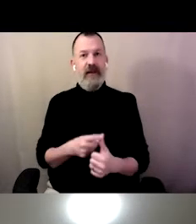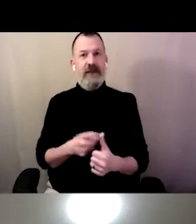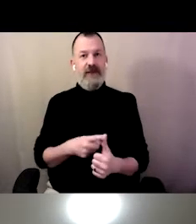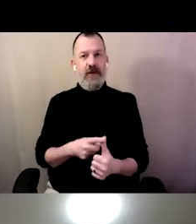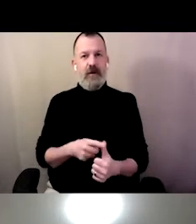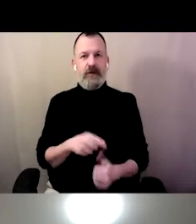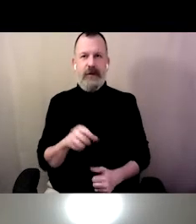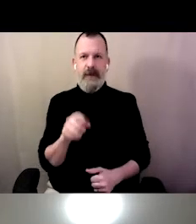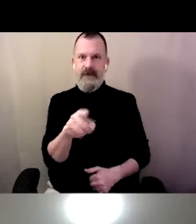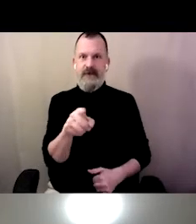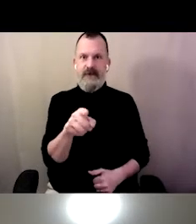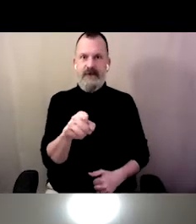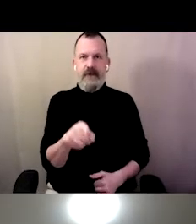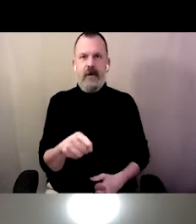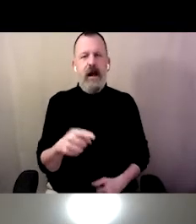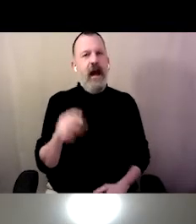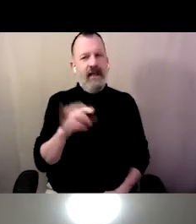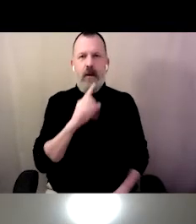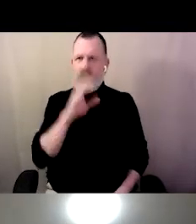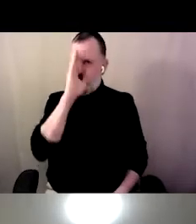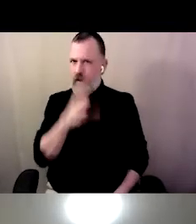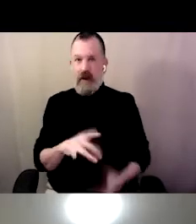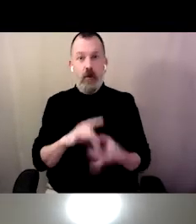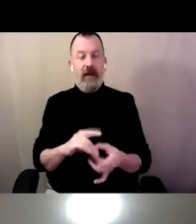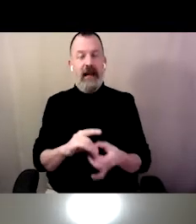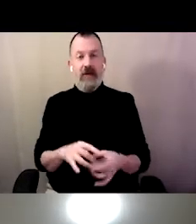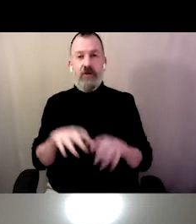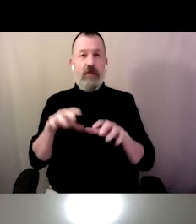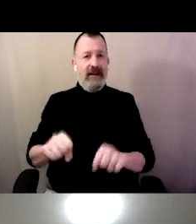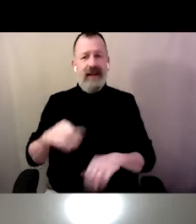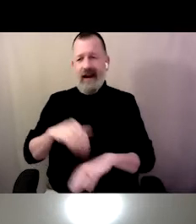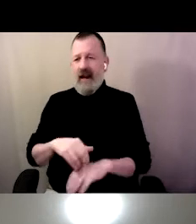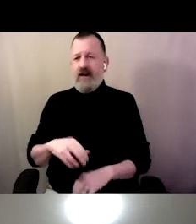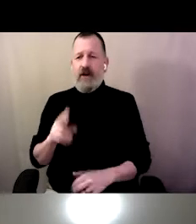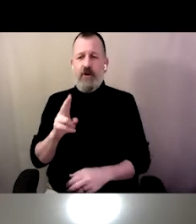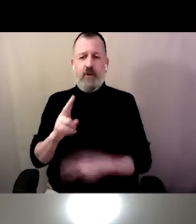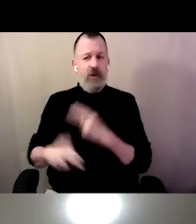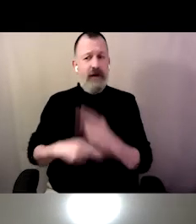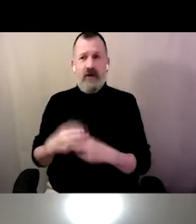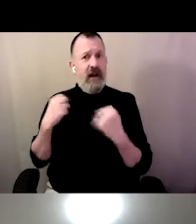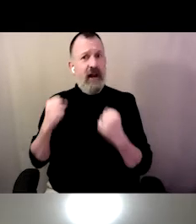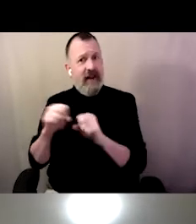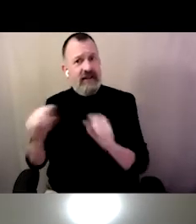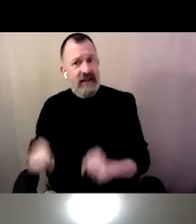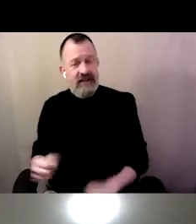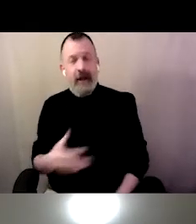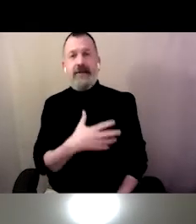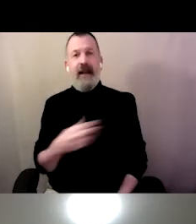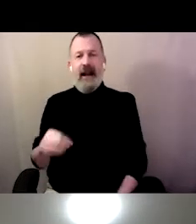I think was directly related the attack at Universal health systems. CalebBarlow: As well as the attack at Garmin where,